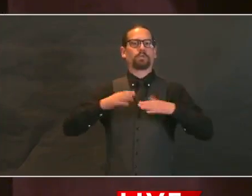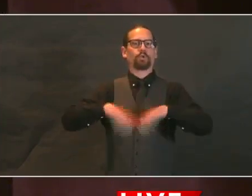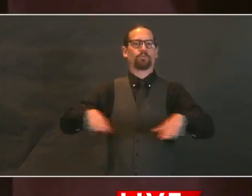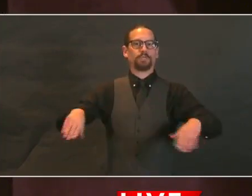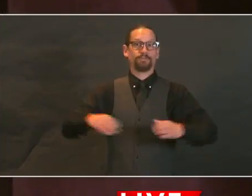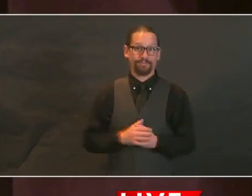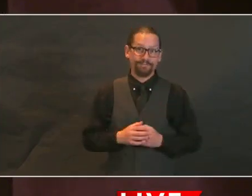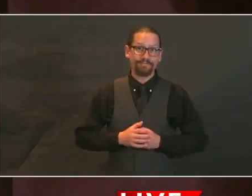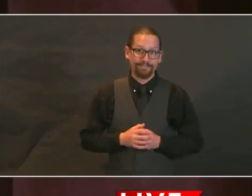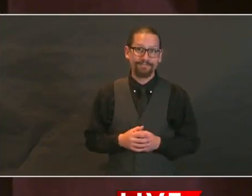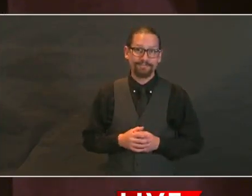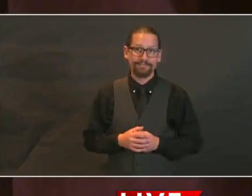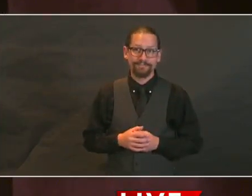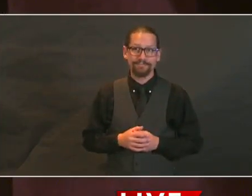VACCINATION TO A YOUNGER